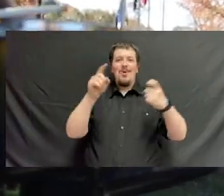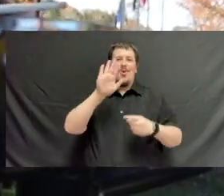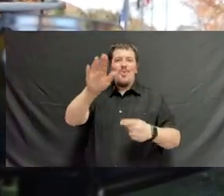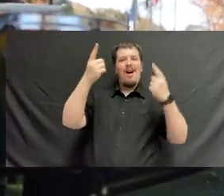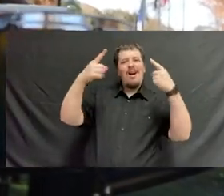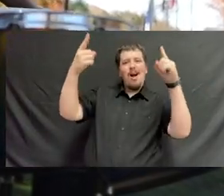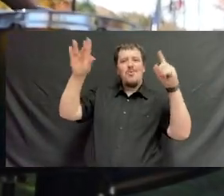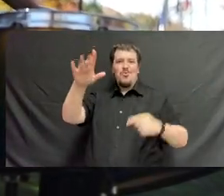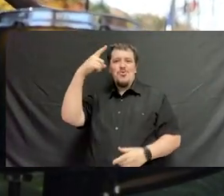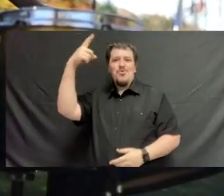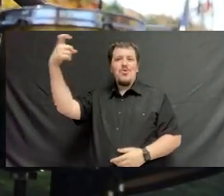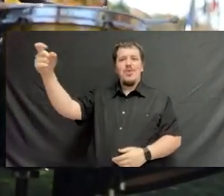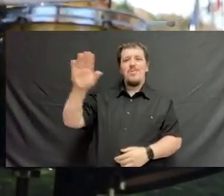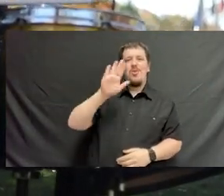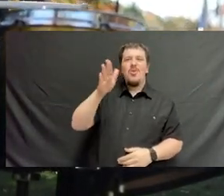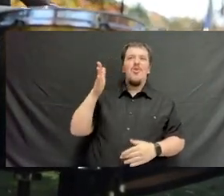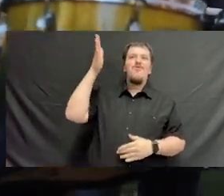your dreams and the destinations that await you.